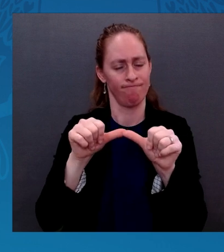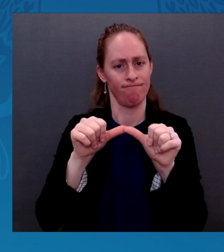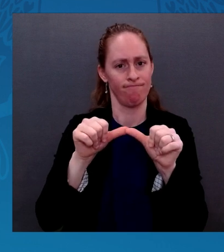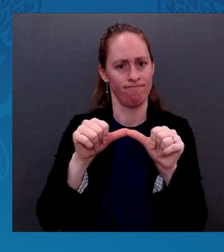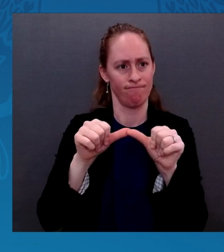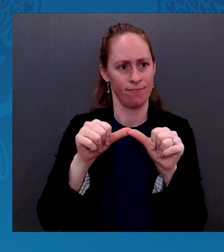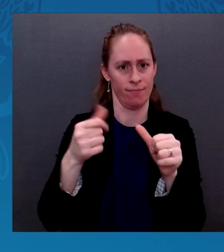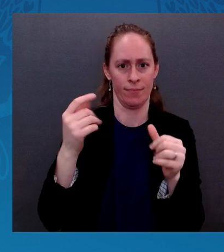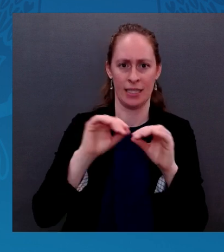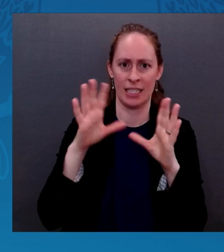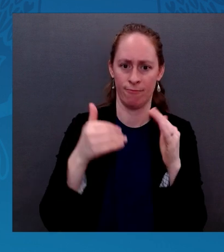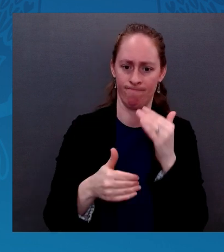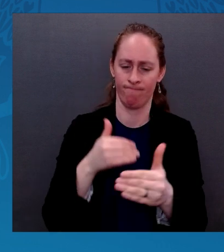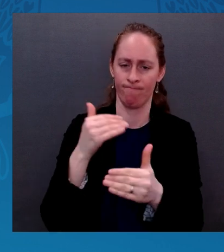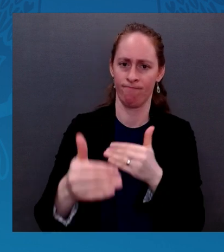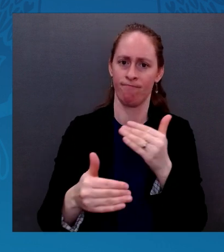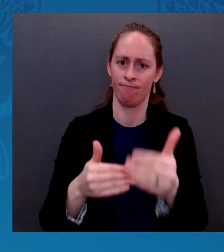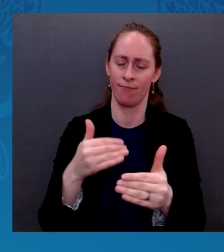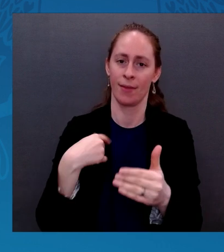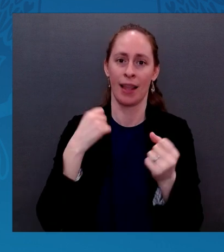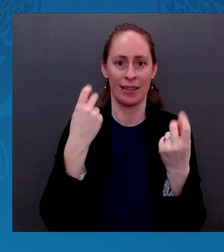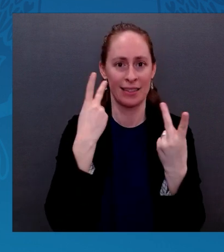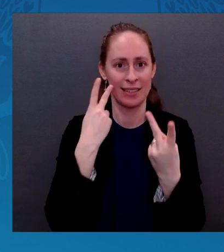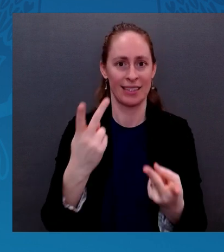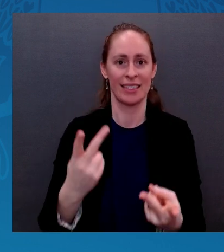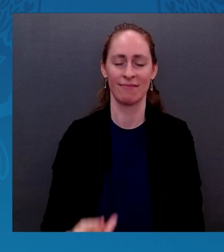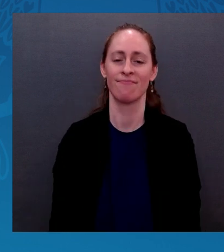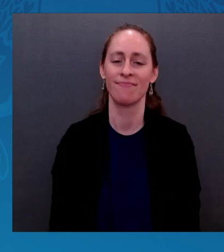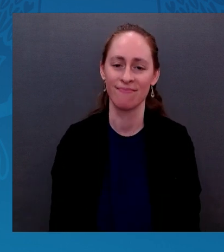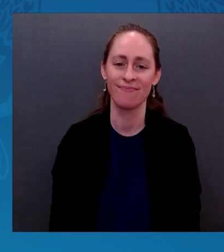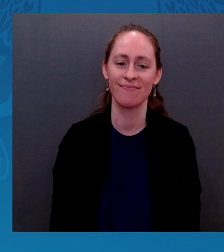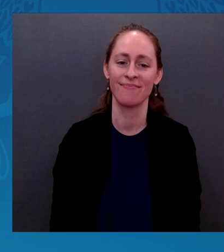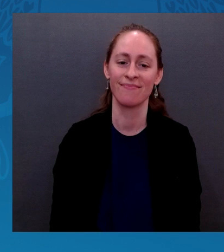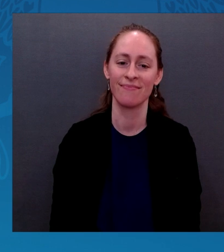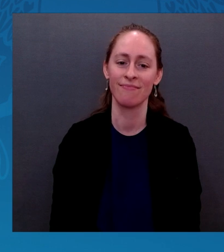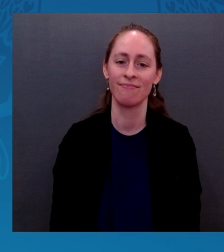it was a relief to the neighbors and to the community.